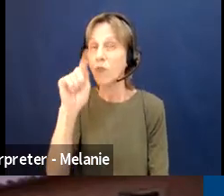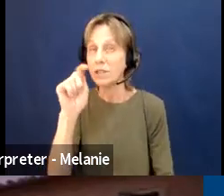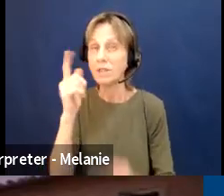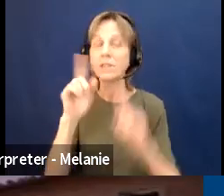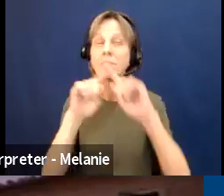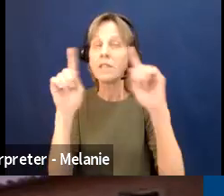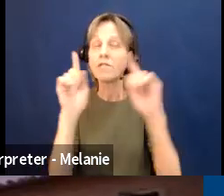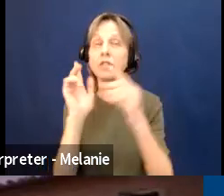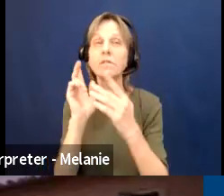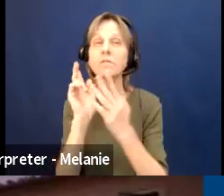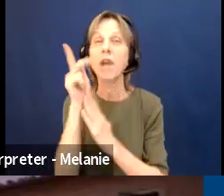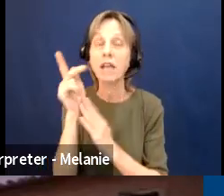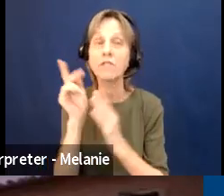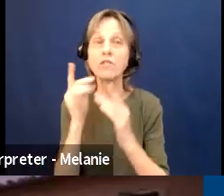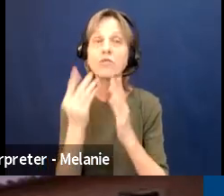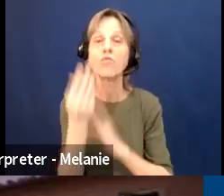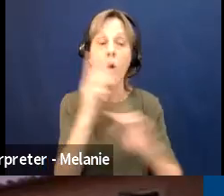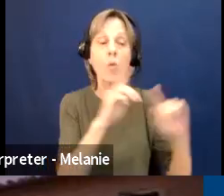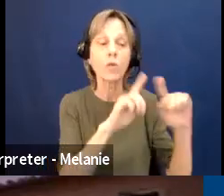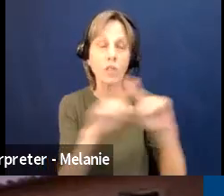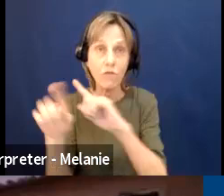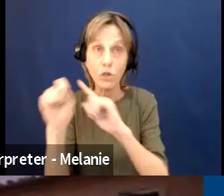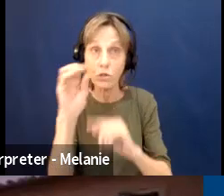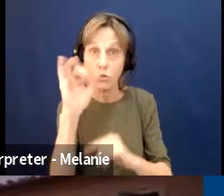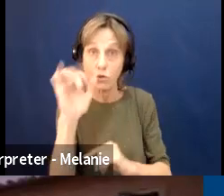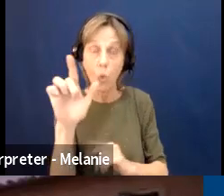different types of soil so you need to know that kind of information before you can